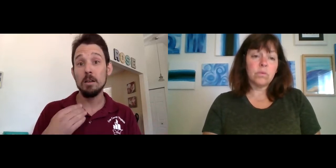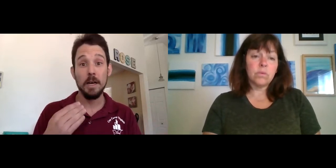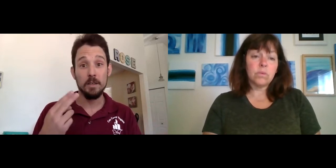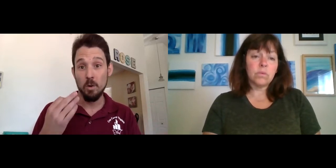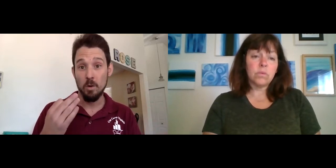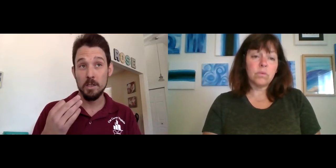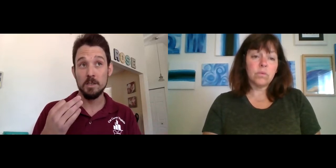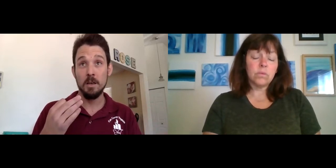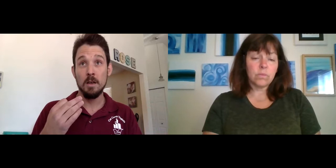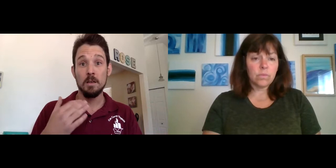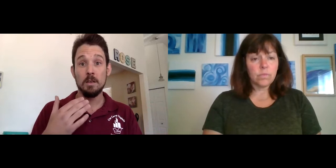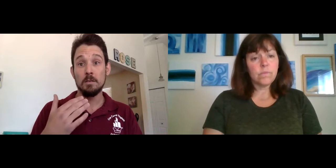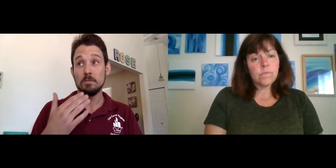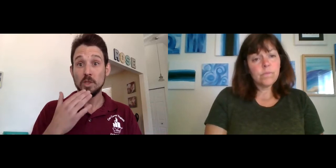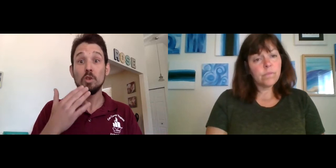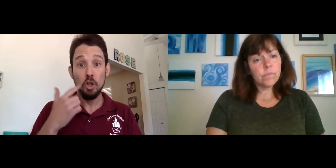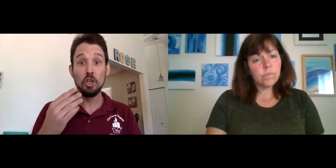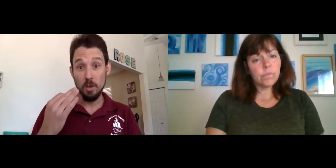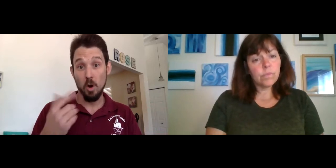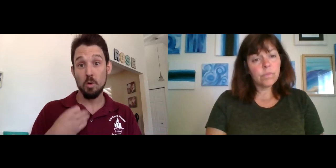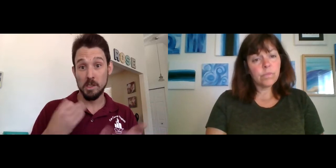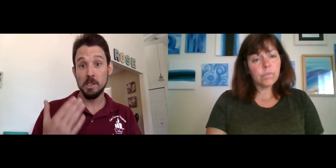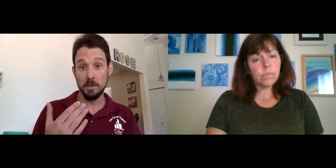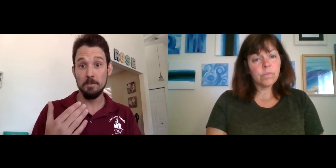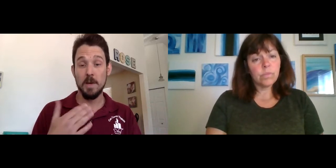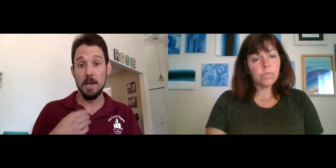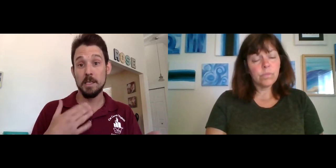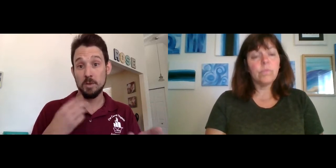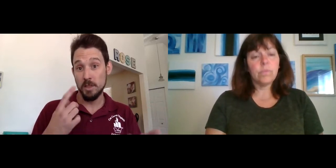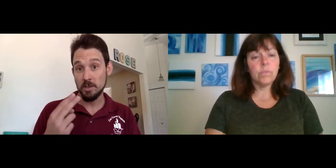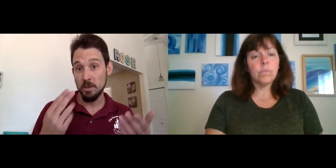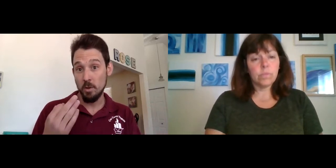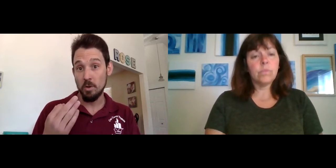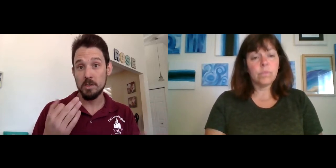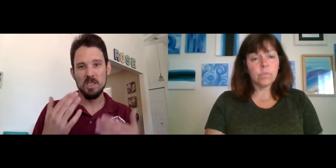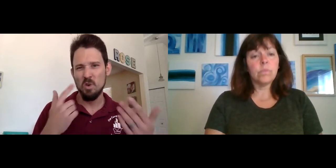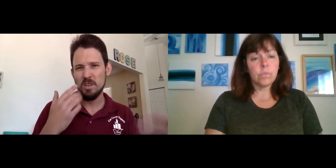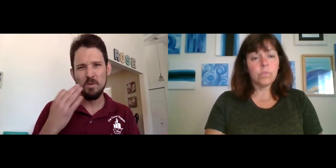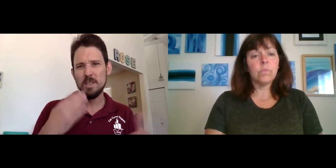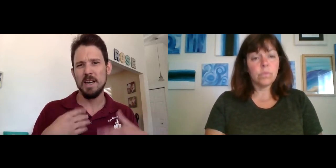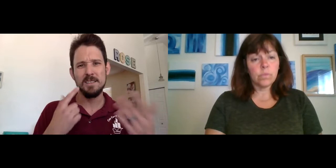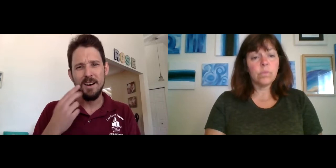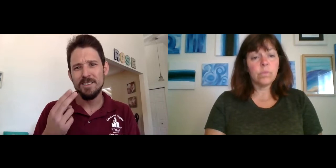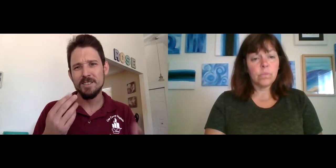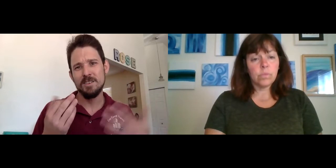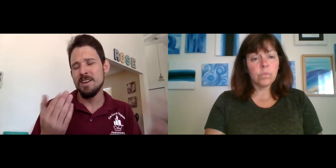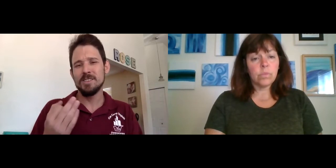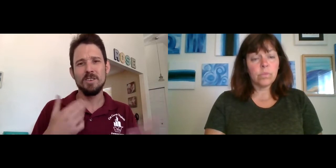course to learn the whole system as an introduction course. It is only $49 so it's a